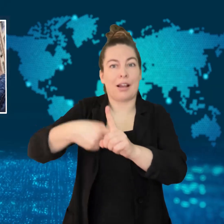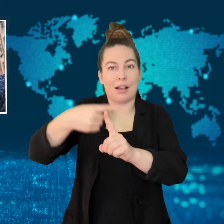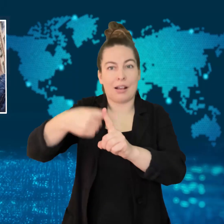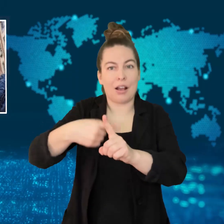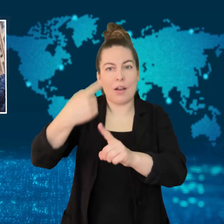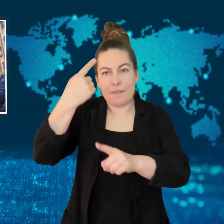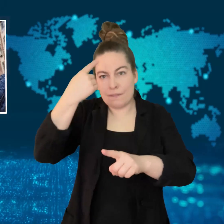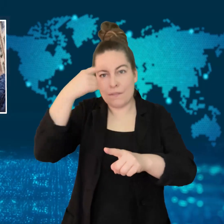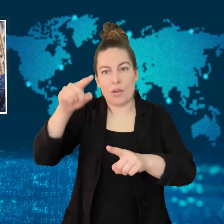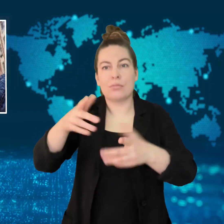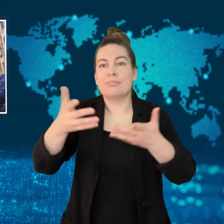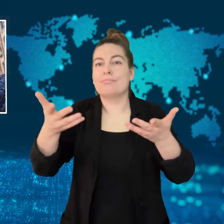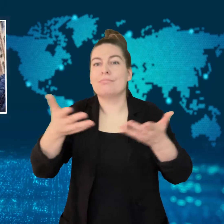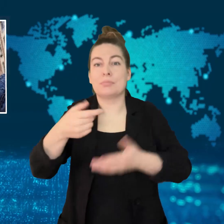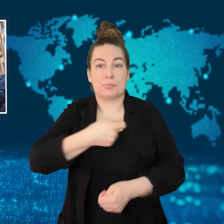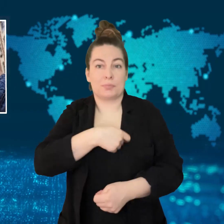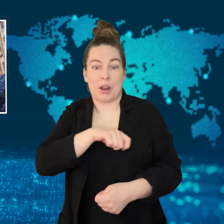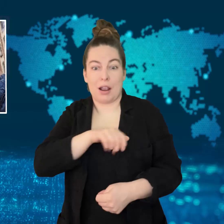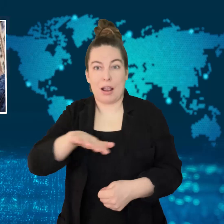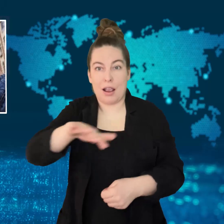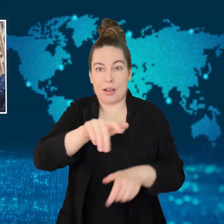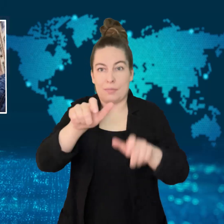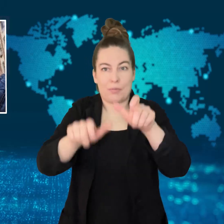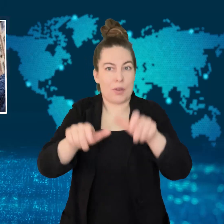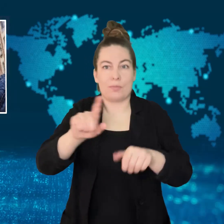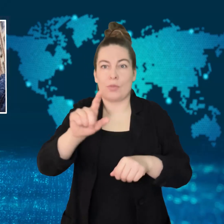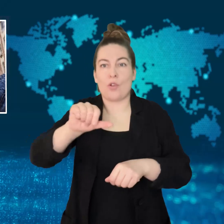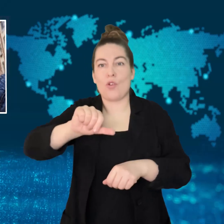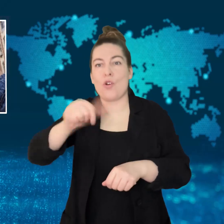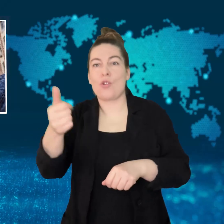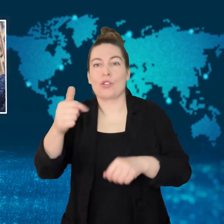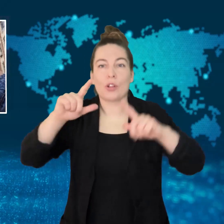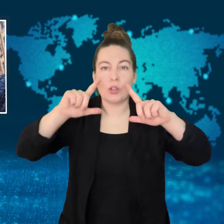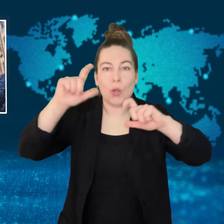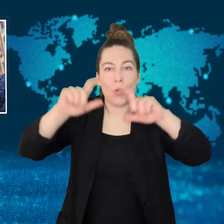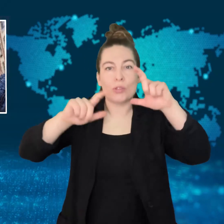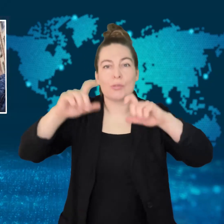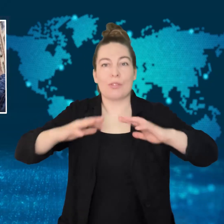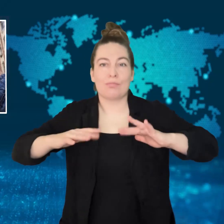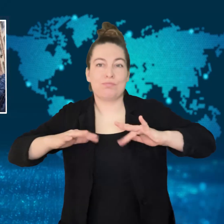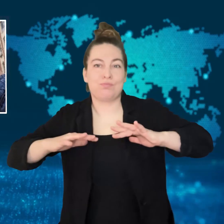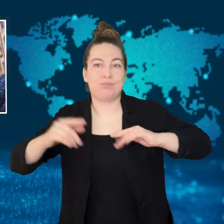The buyers are often purchasing